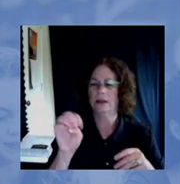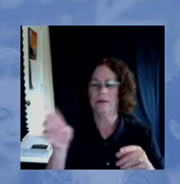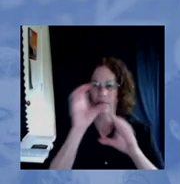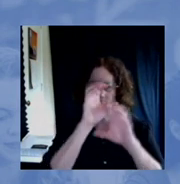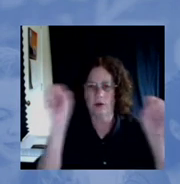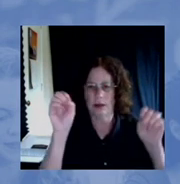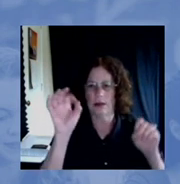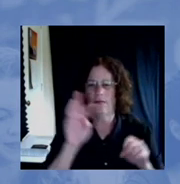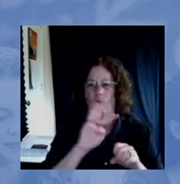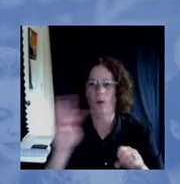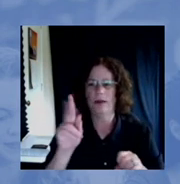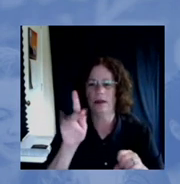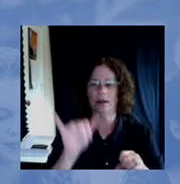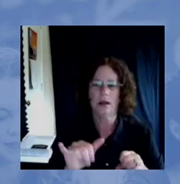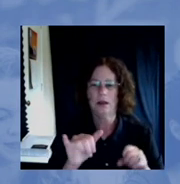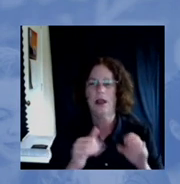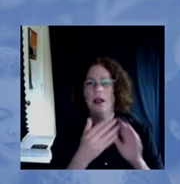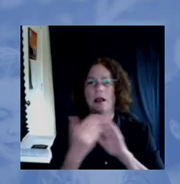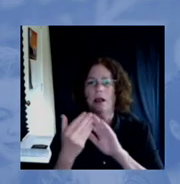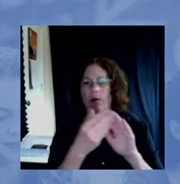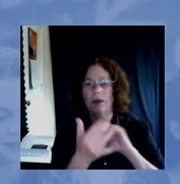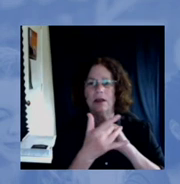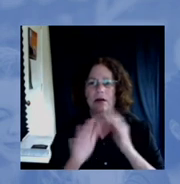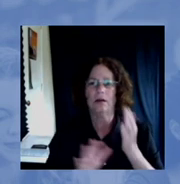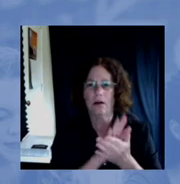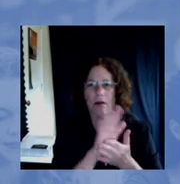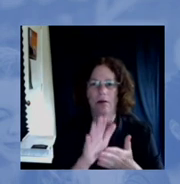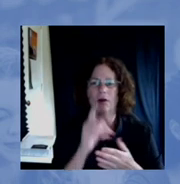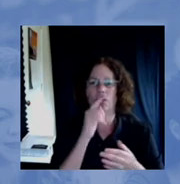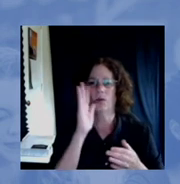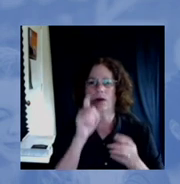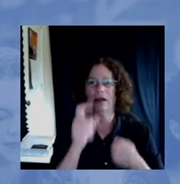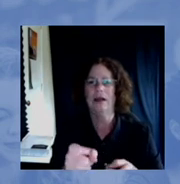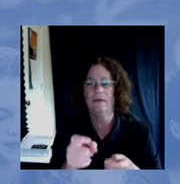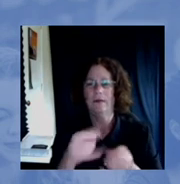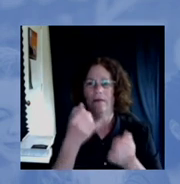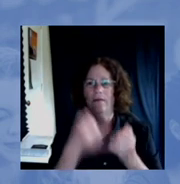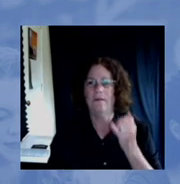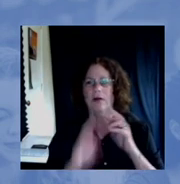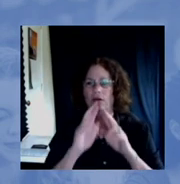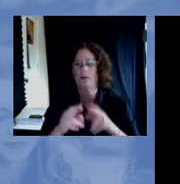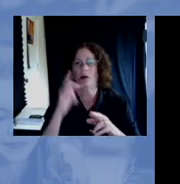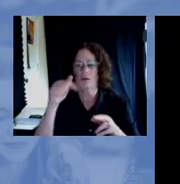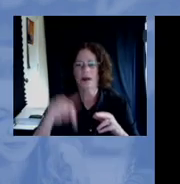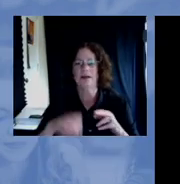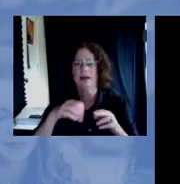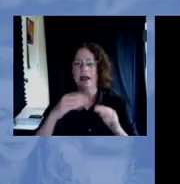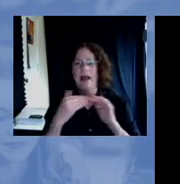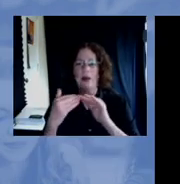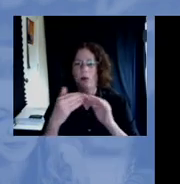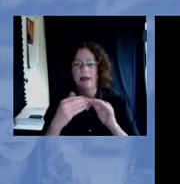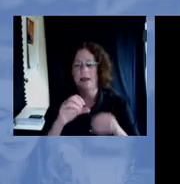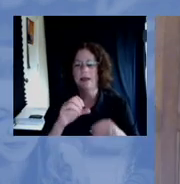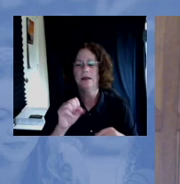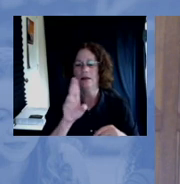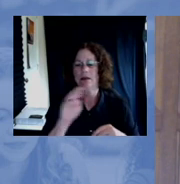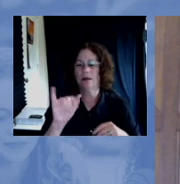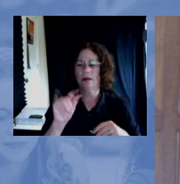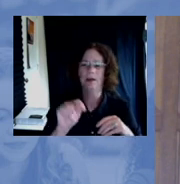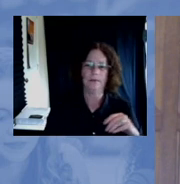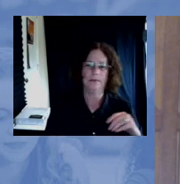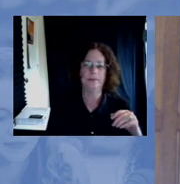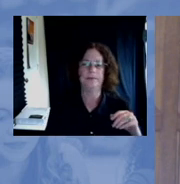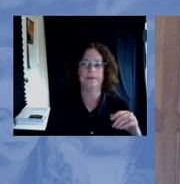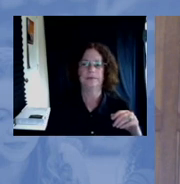COMMUNITY AND TECHNICAL COLLEGE WHO WILL GIVE US SOME FINAL REMARKS FOR THIS EQUITY SUMMIT.